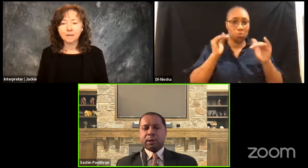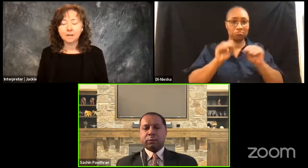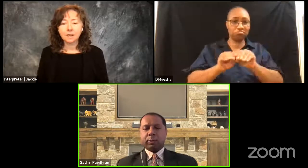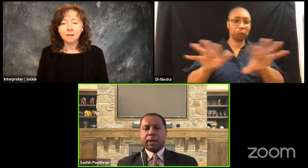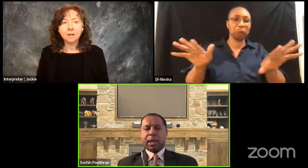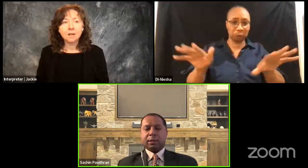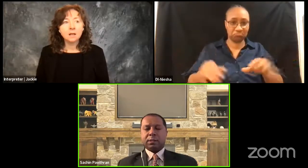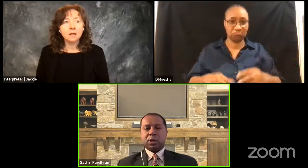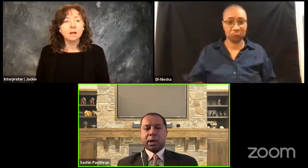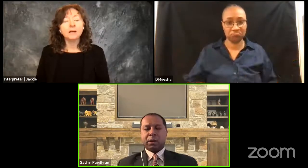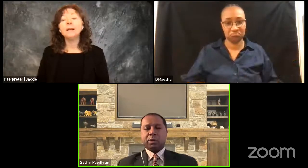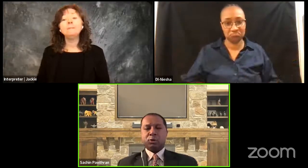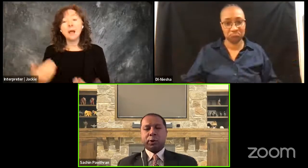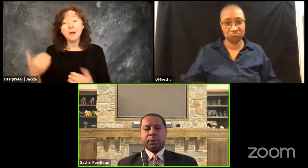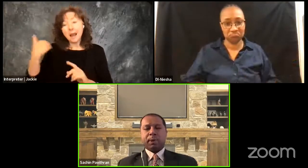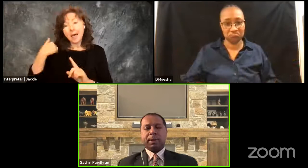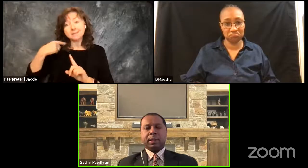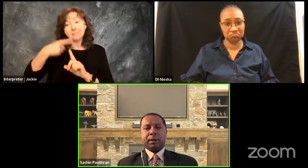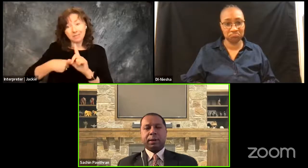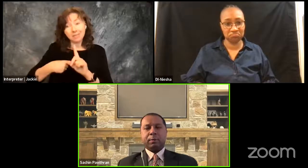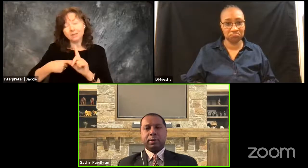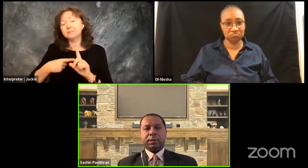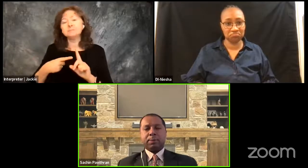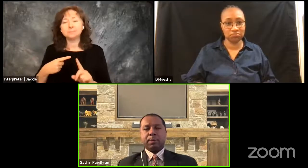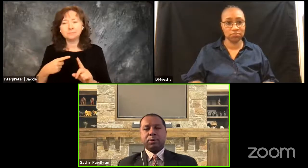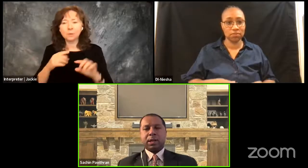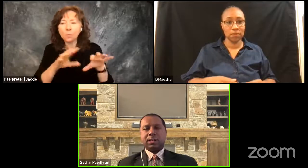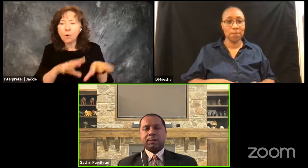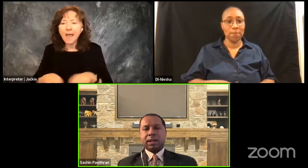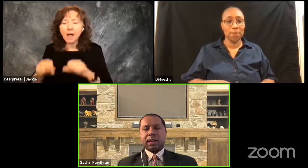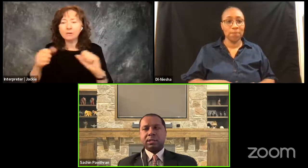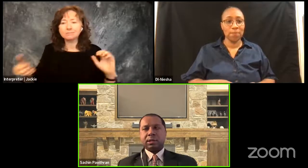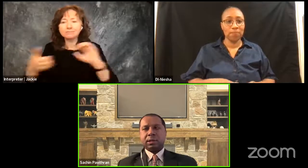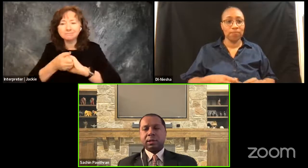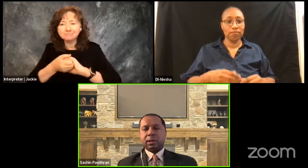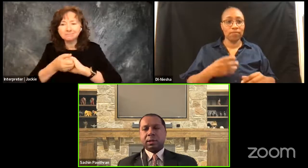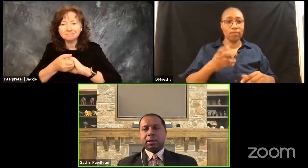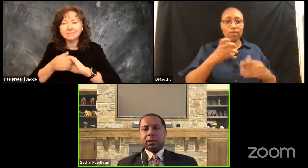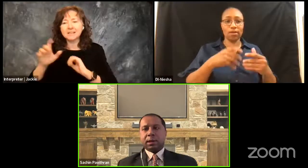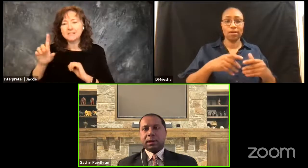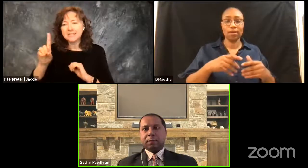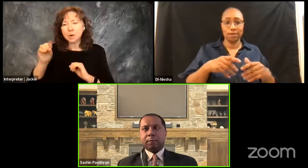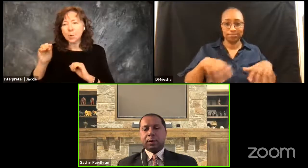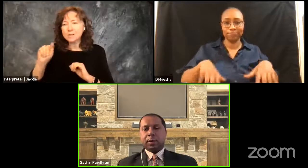Last month, we held a joint public hearing with the Department of Transportation.